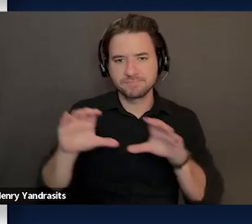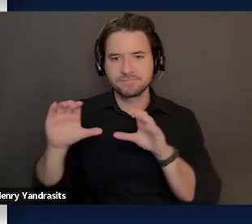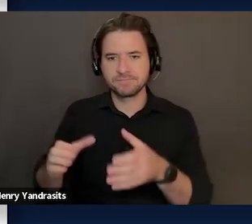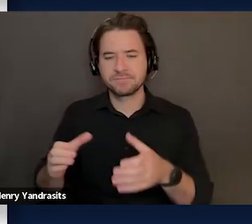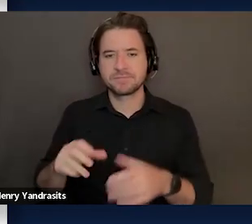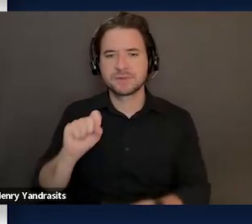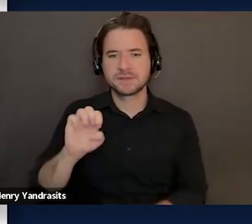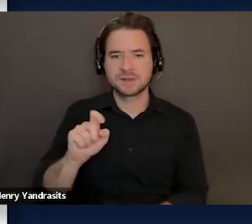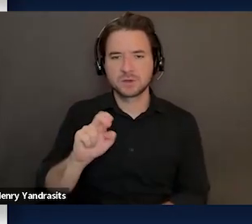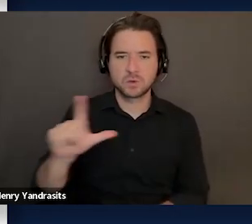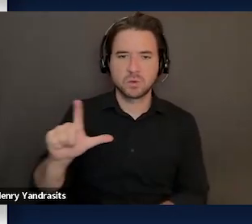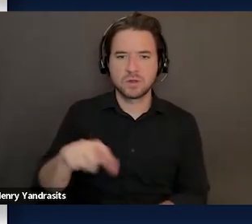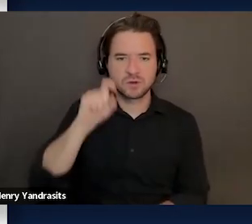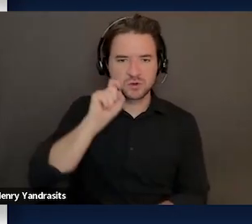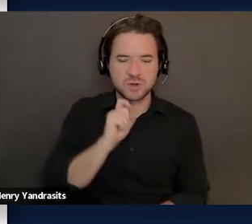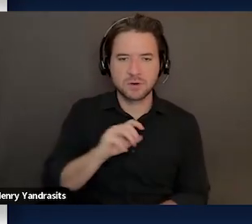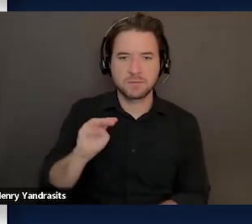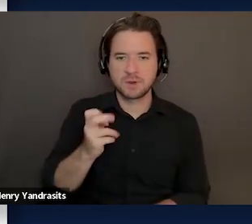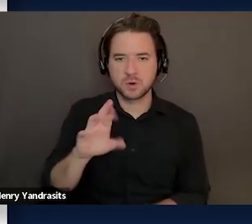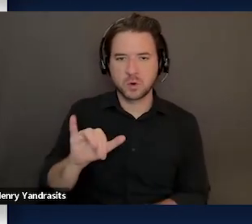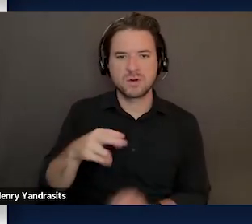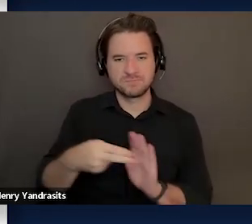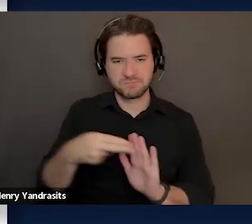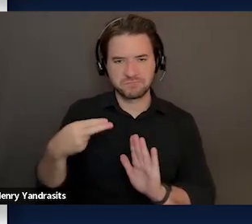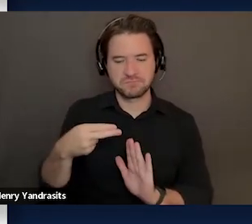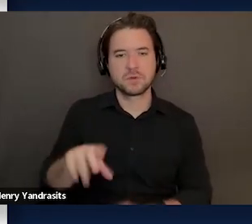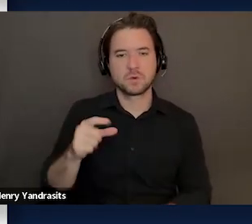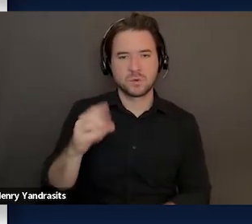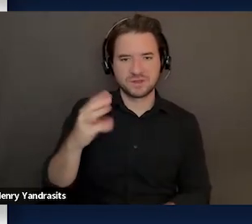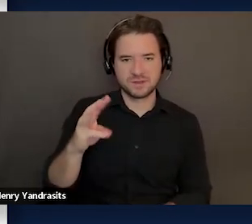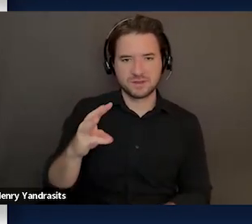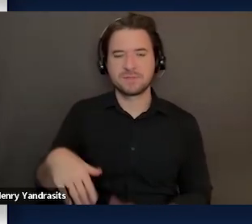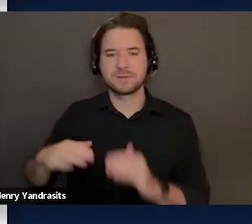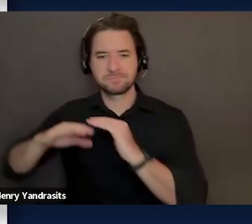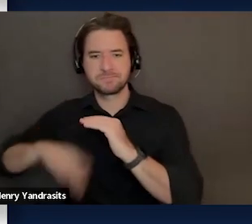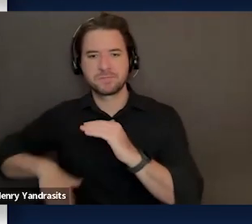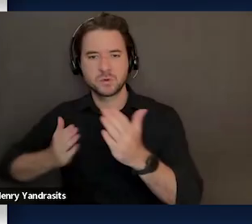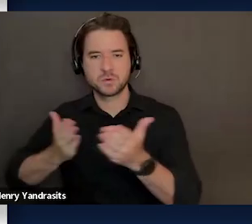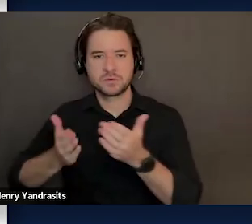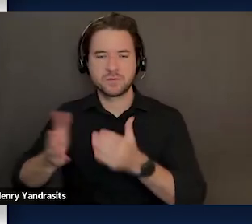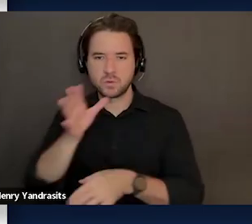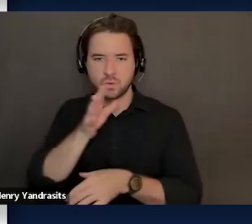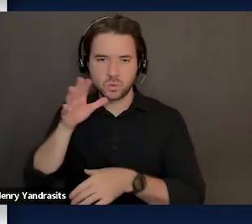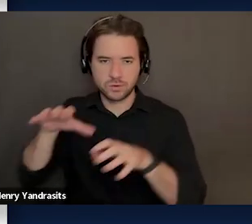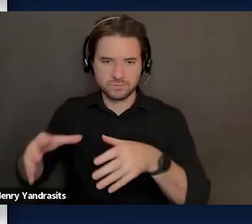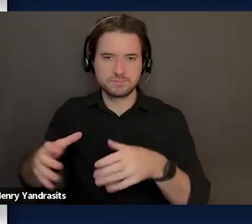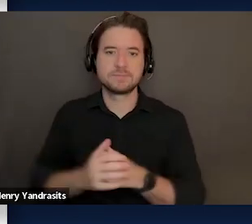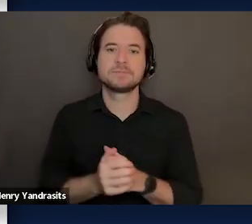Uh, sexual and gender minority groups, they got the designation in 2016, as well as underserved popu- rural populations.